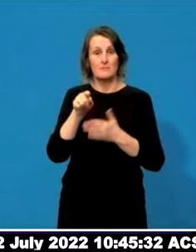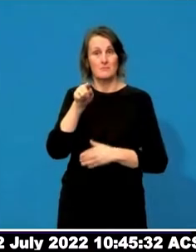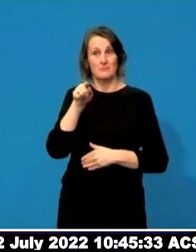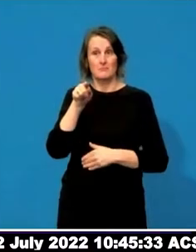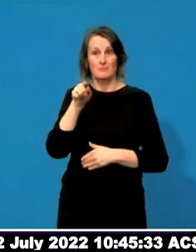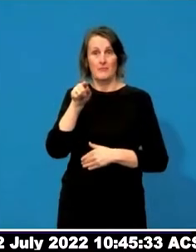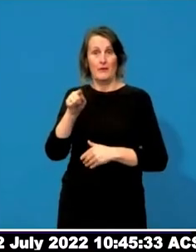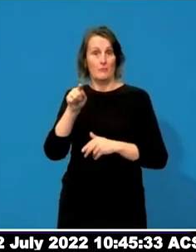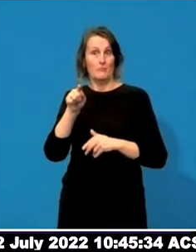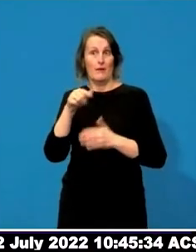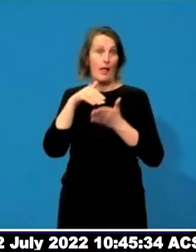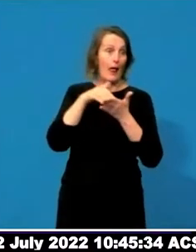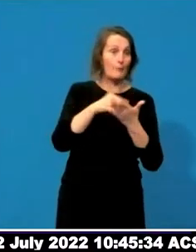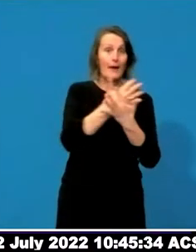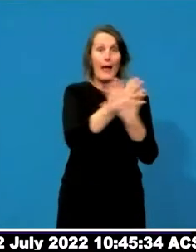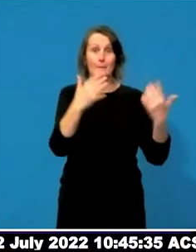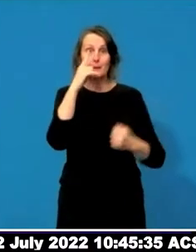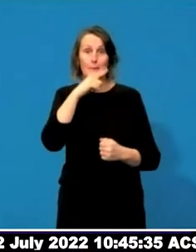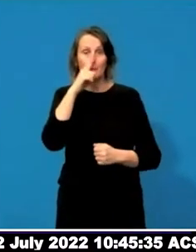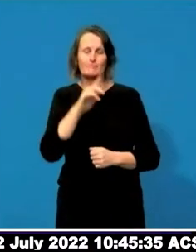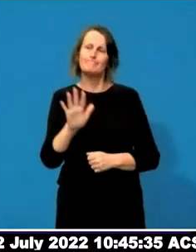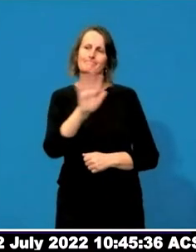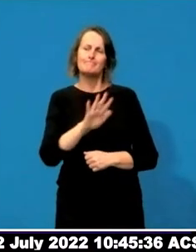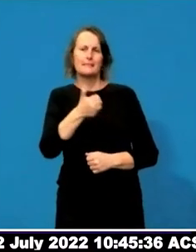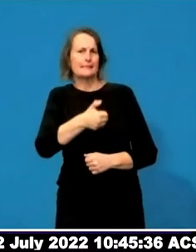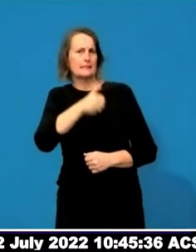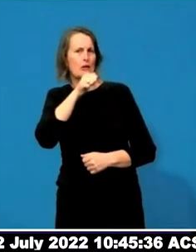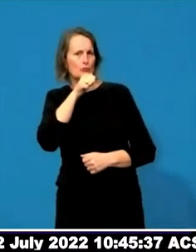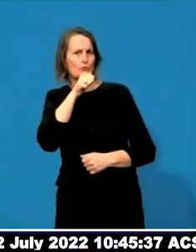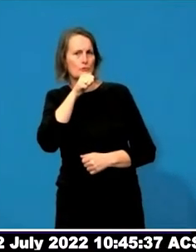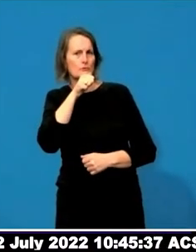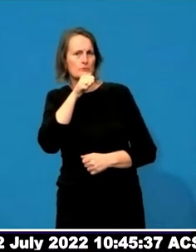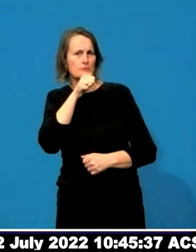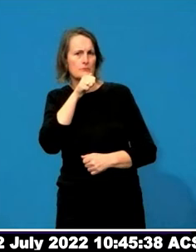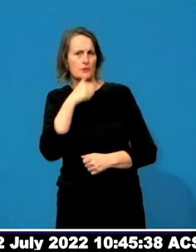Look, it's approximately 600, and it does vary month to month.